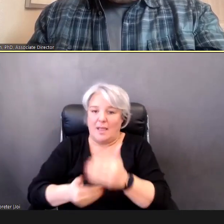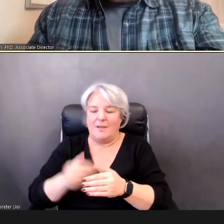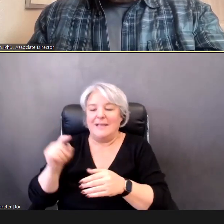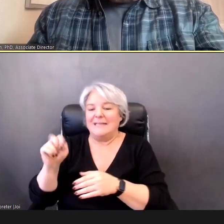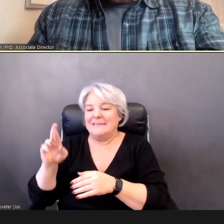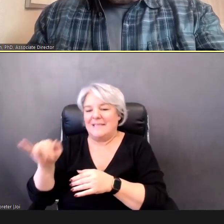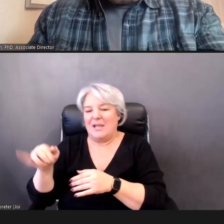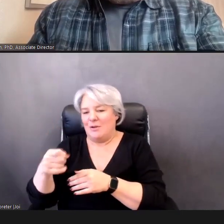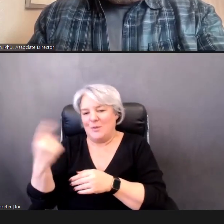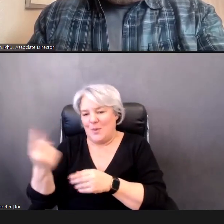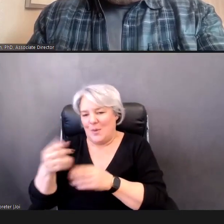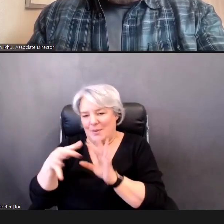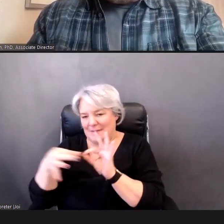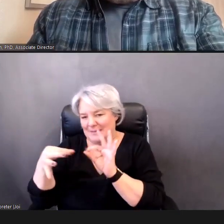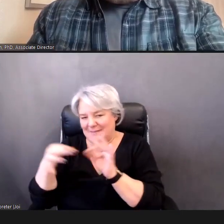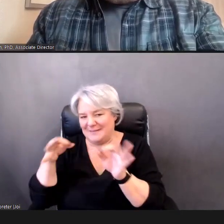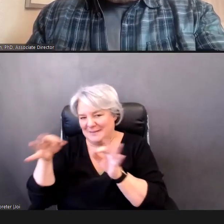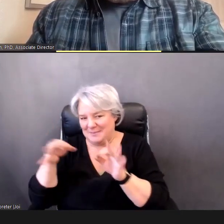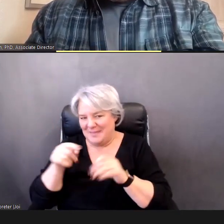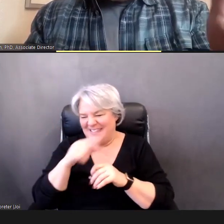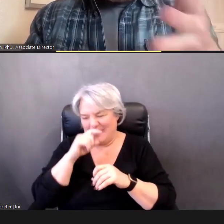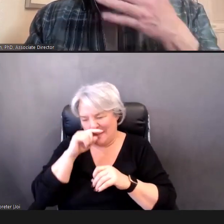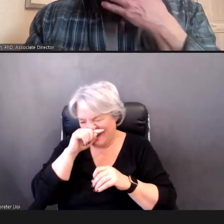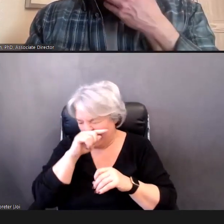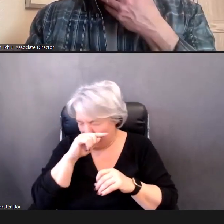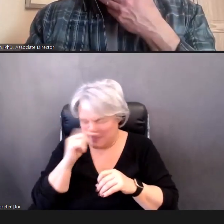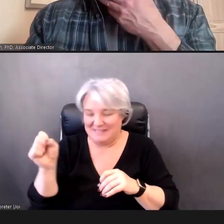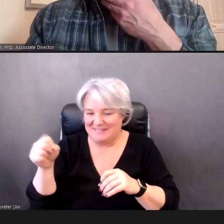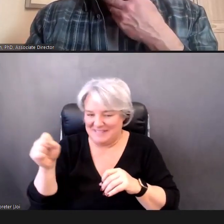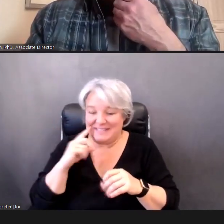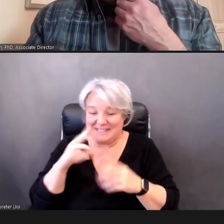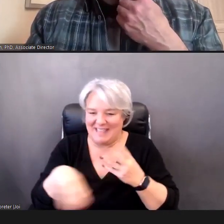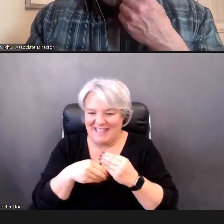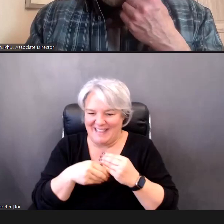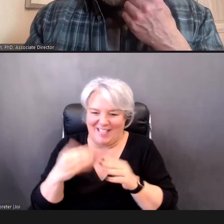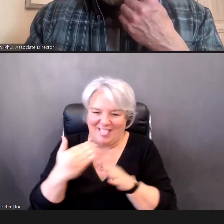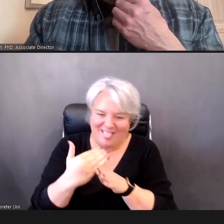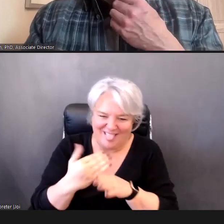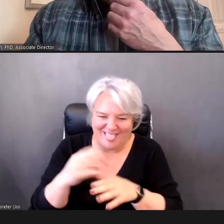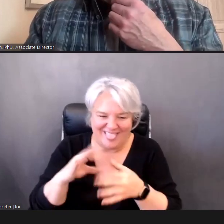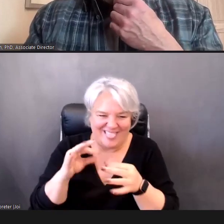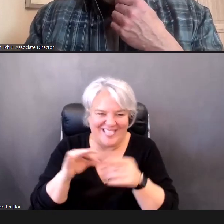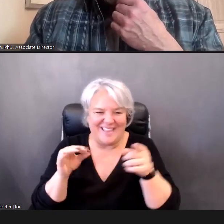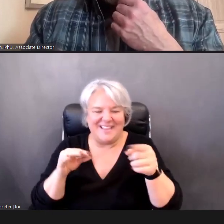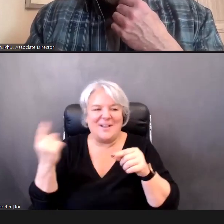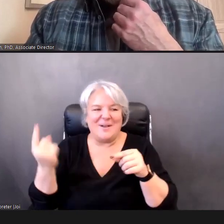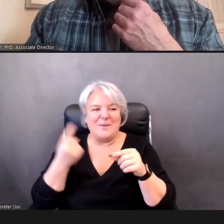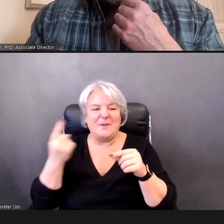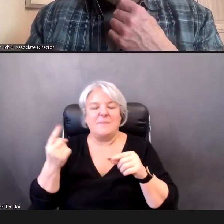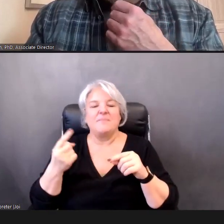slide yeah thank you I always interject